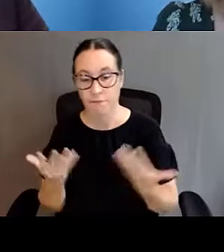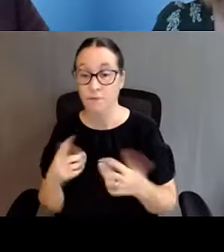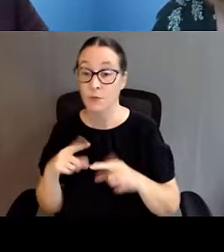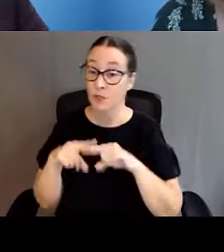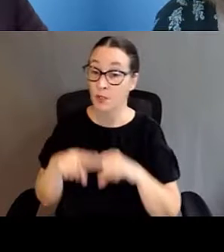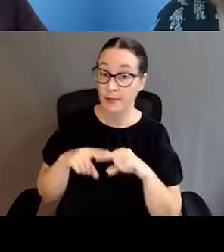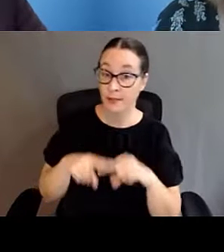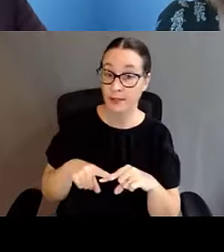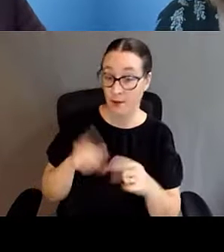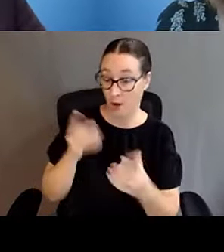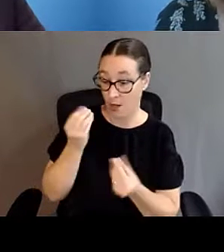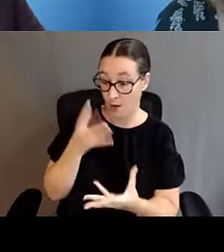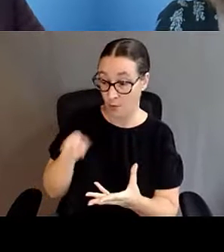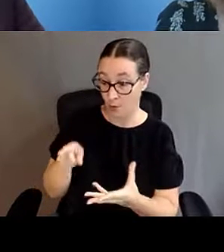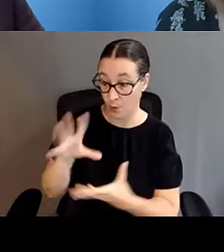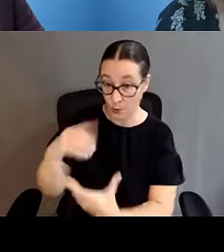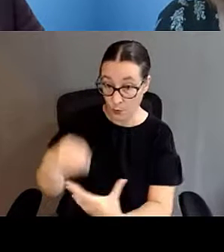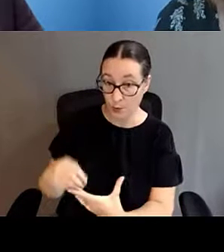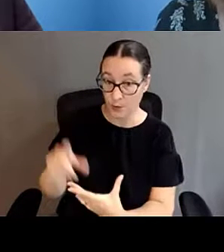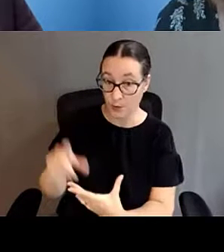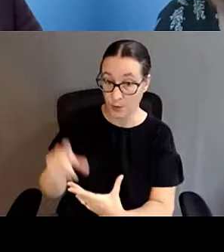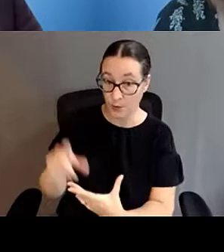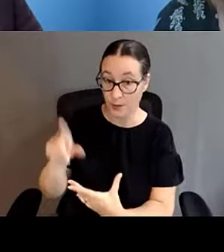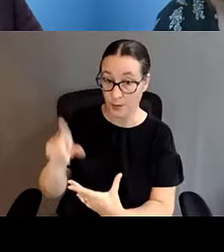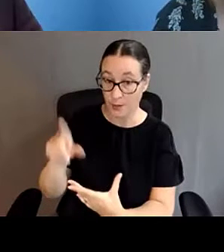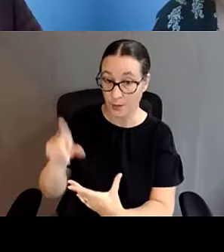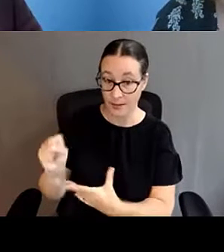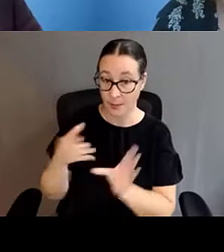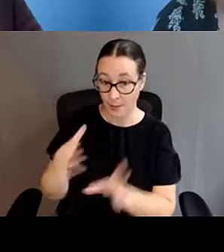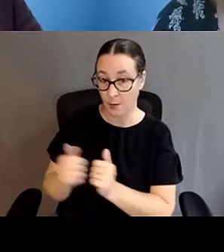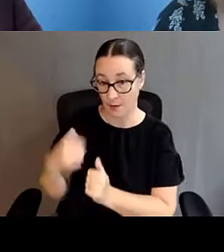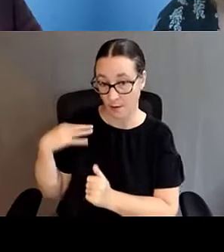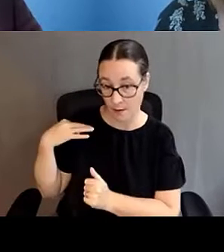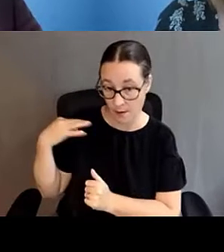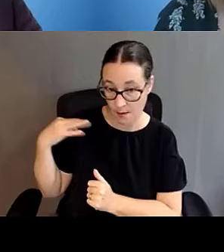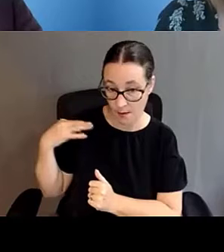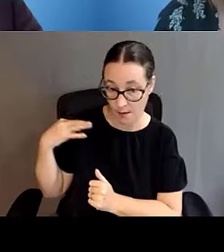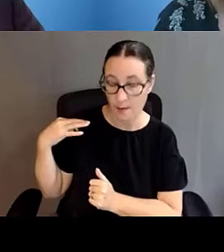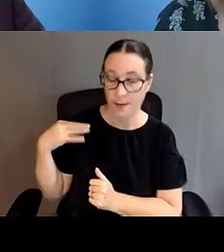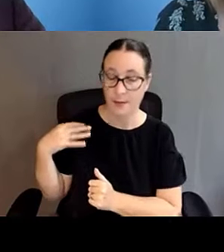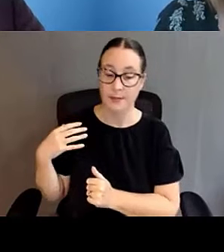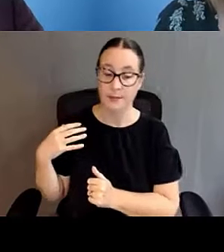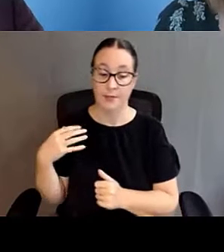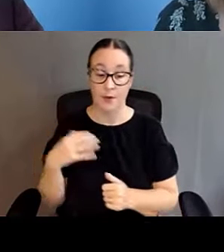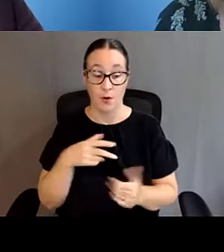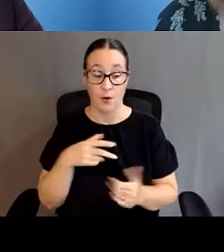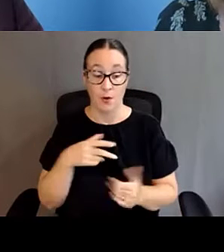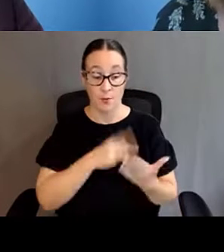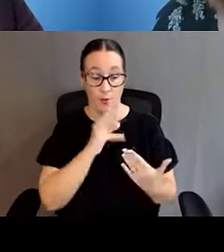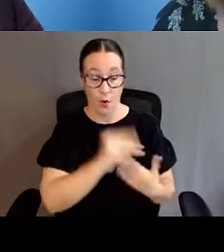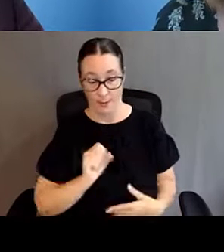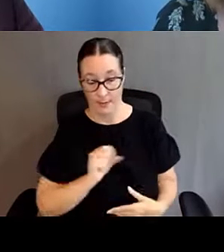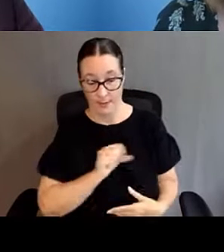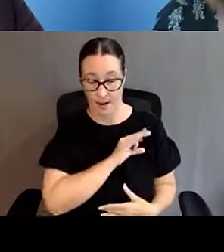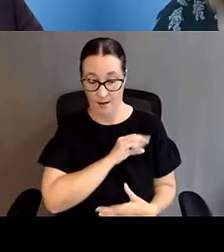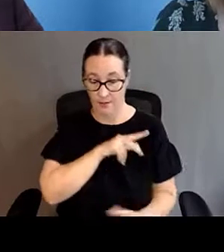you do provide in your DMS plan with your application when the program staff assigned to your application